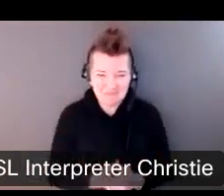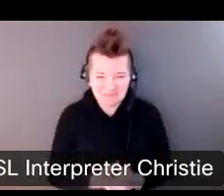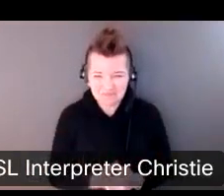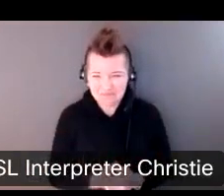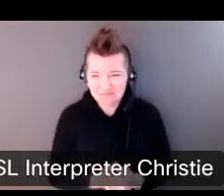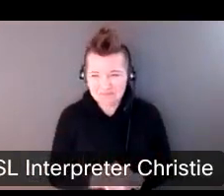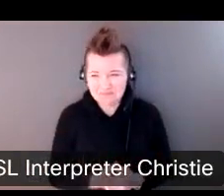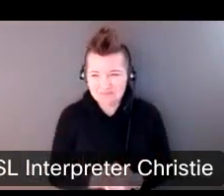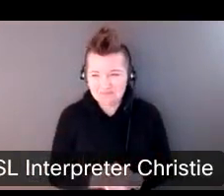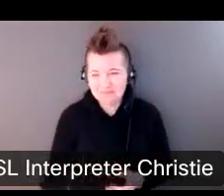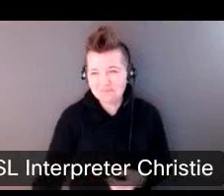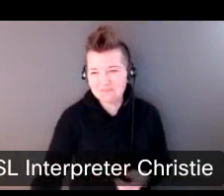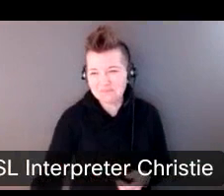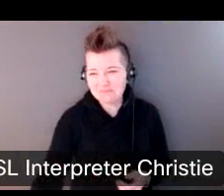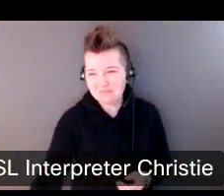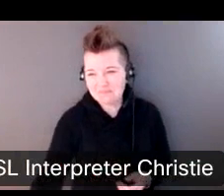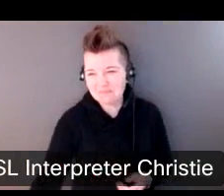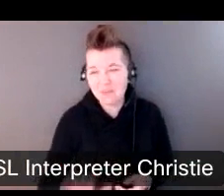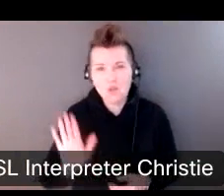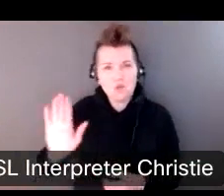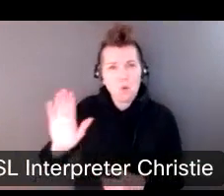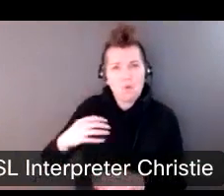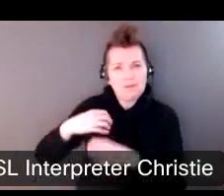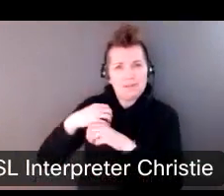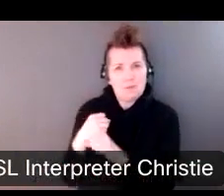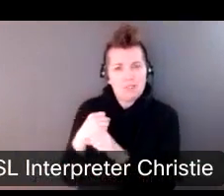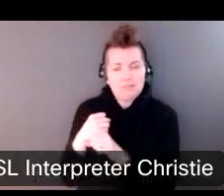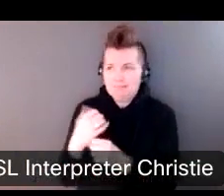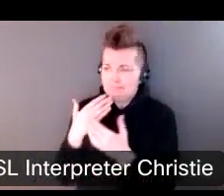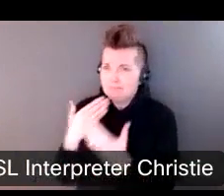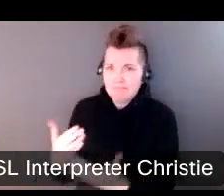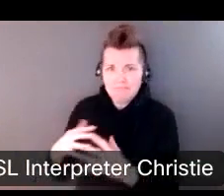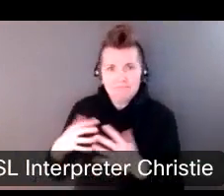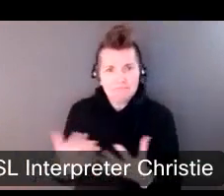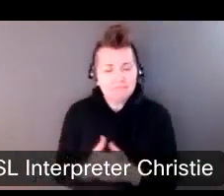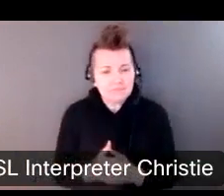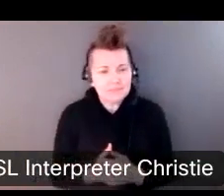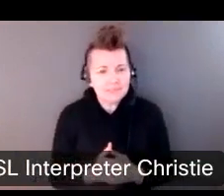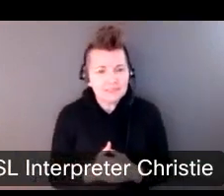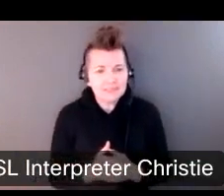And I really also want to emphasize just the order of magnitude of that action plan that